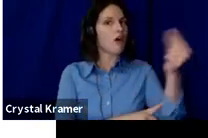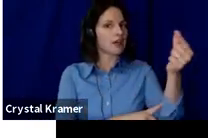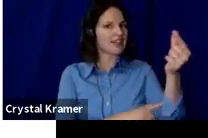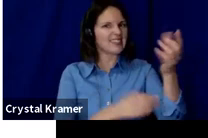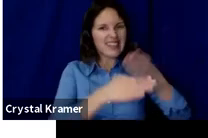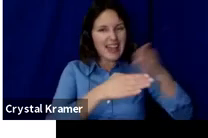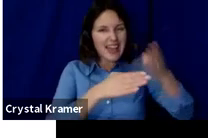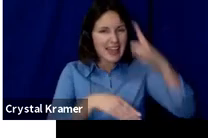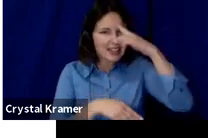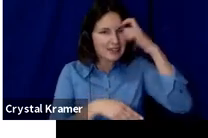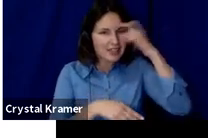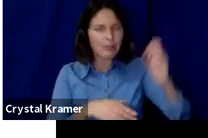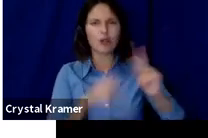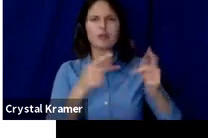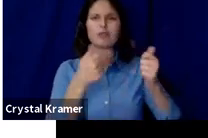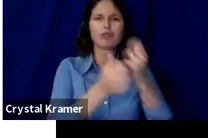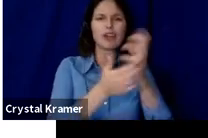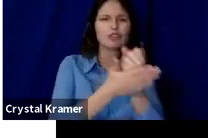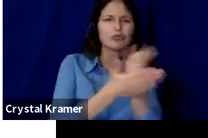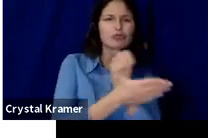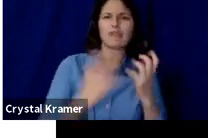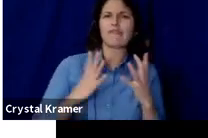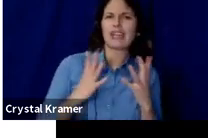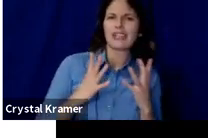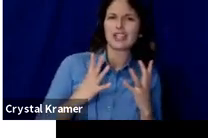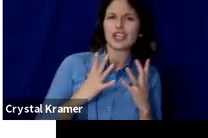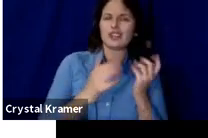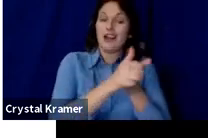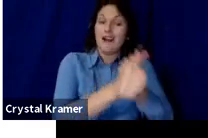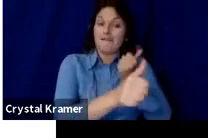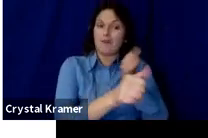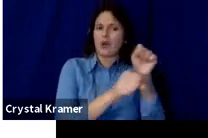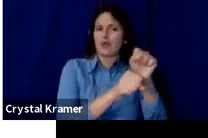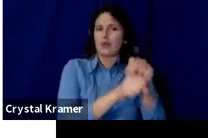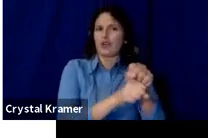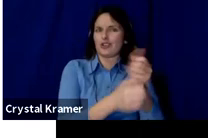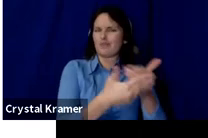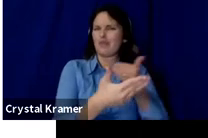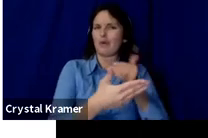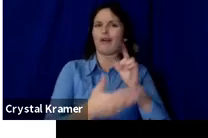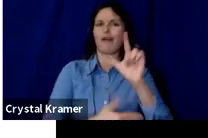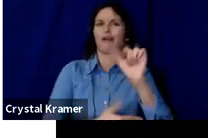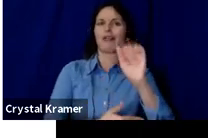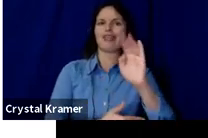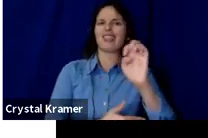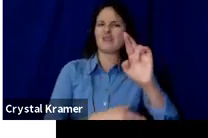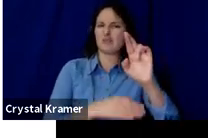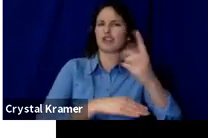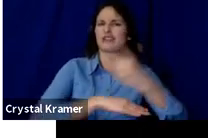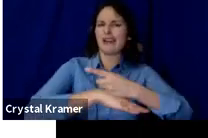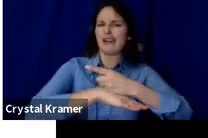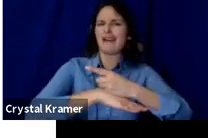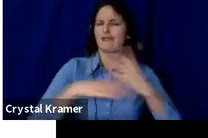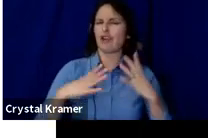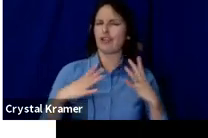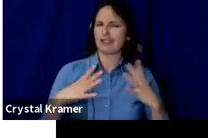to avoid work before Labor Day, they want to kind of enjoy that last little bit of summer